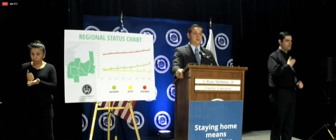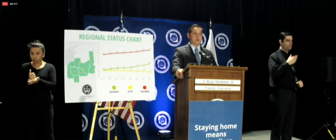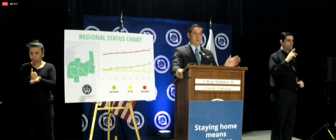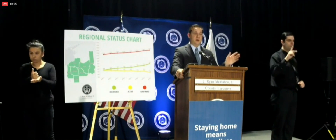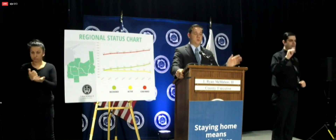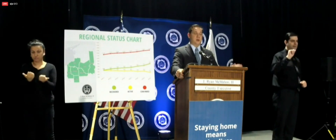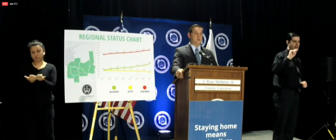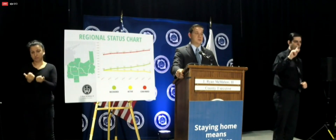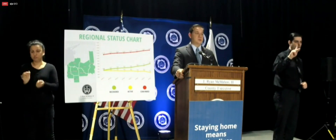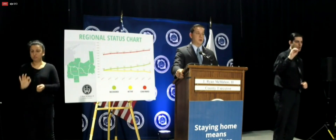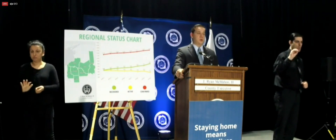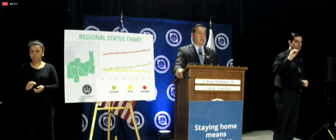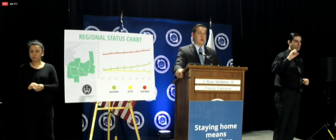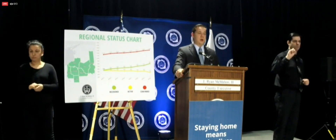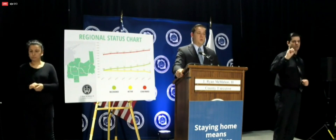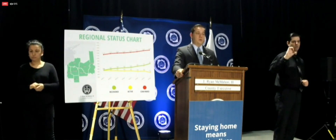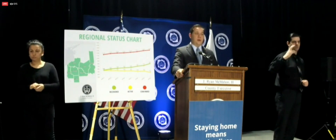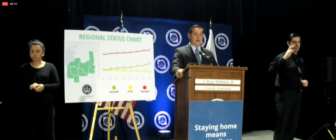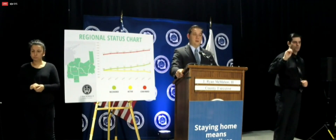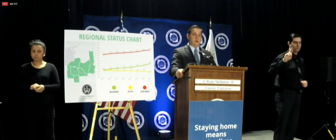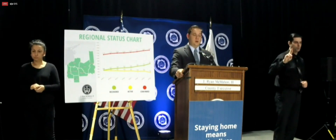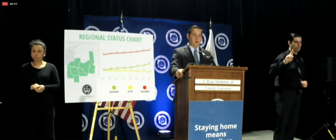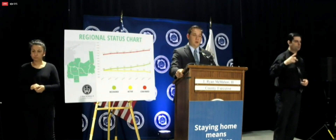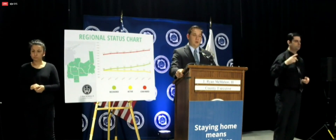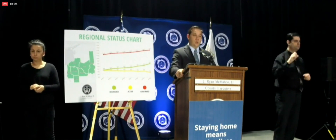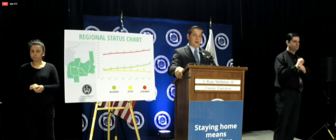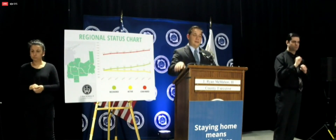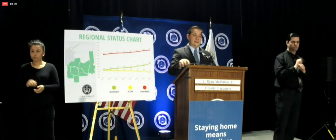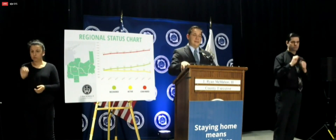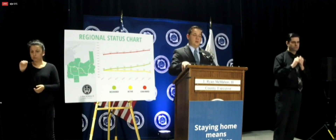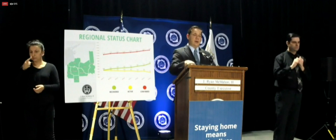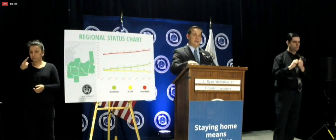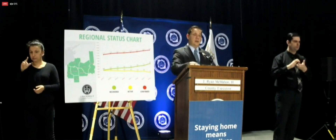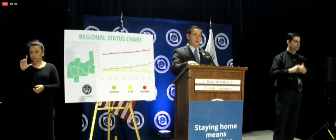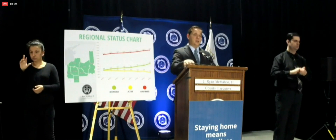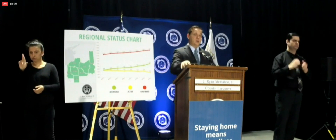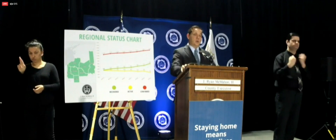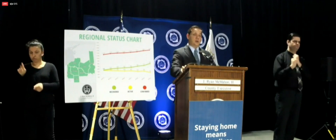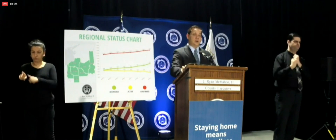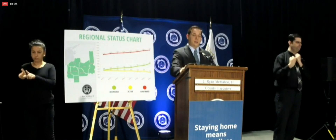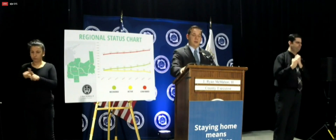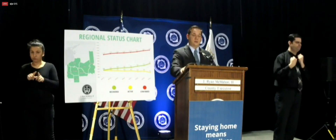BEEN TREMENDOUS, SENATOR SCHUMER, FANTASTIC, GREAT ALLIES ALLY